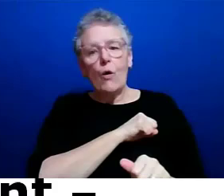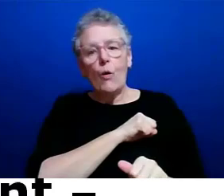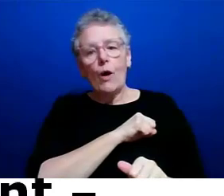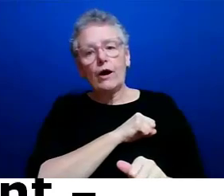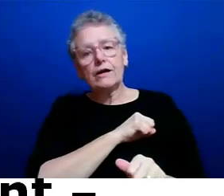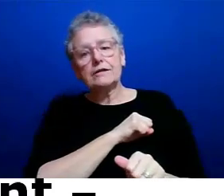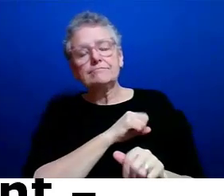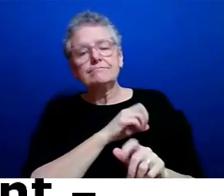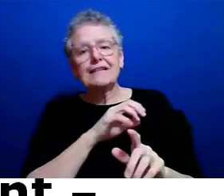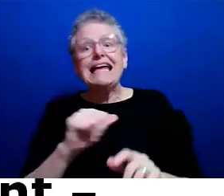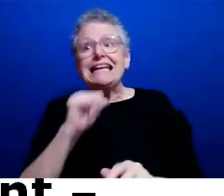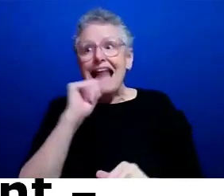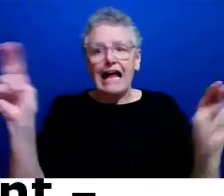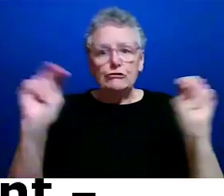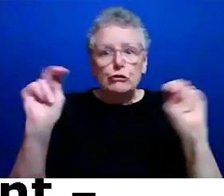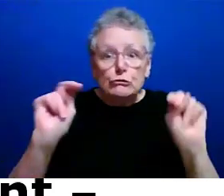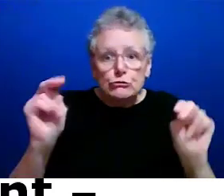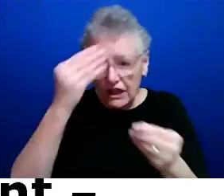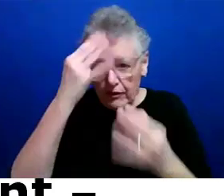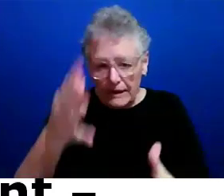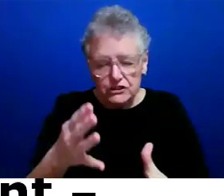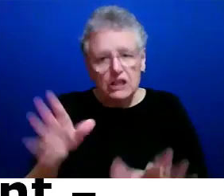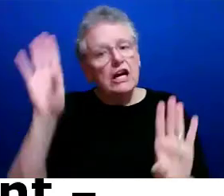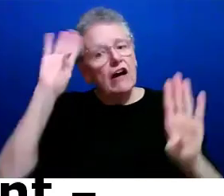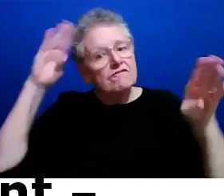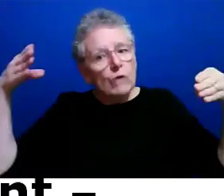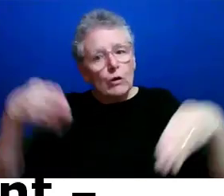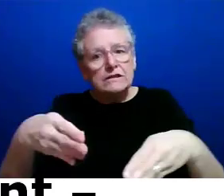and rather focus on the observable